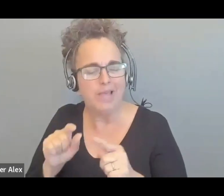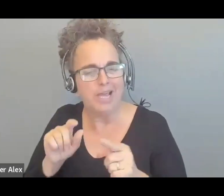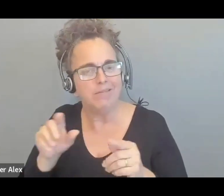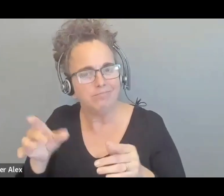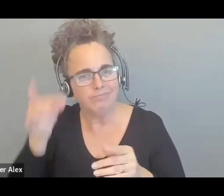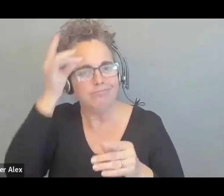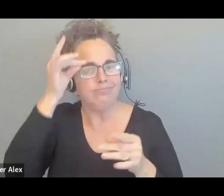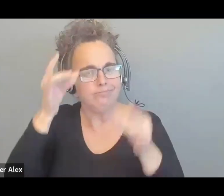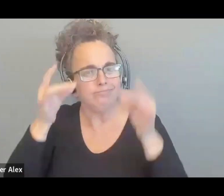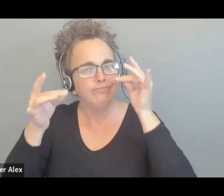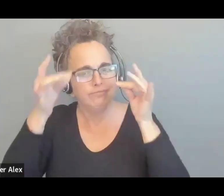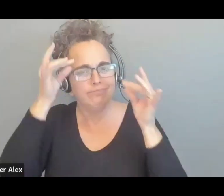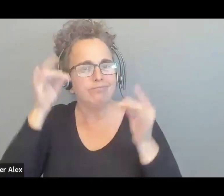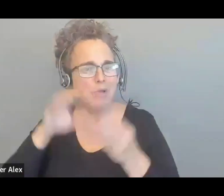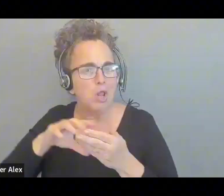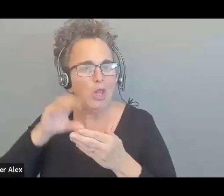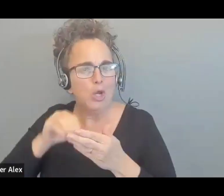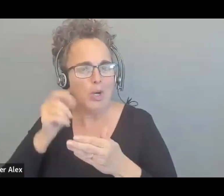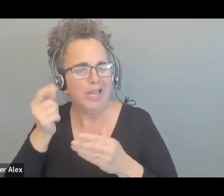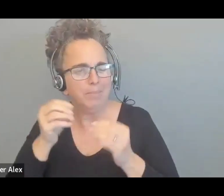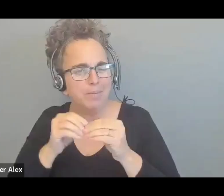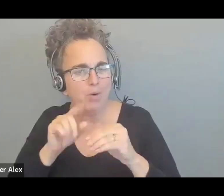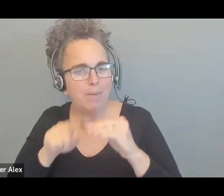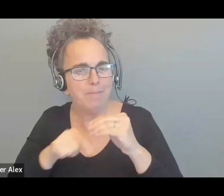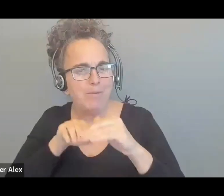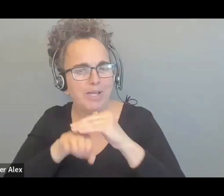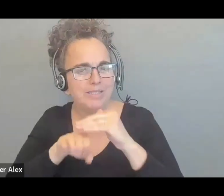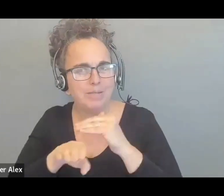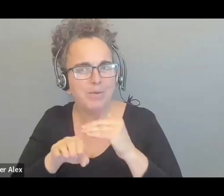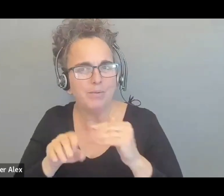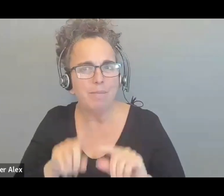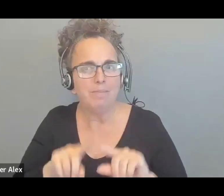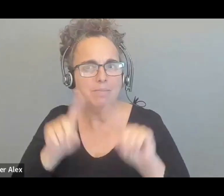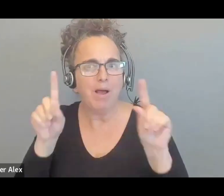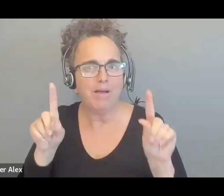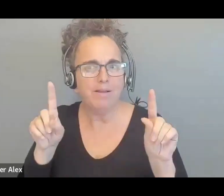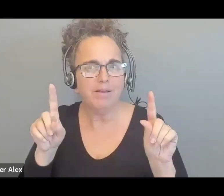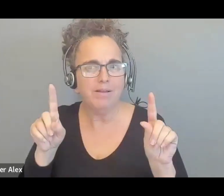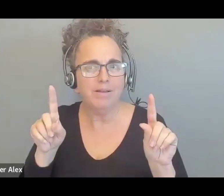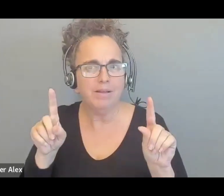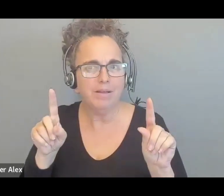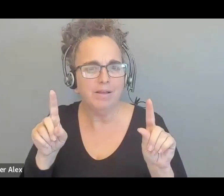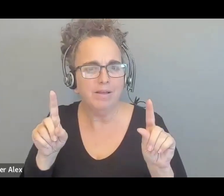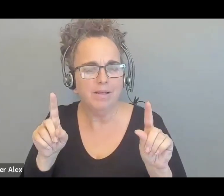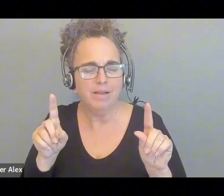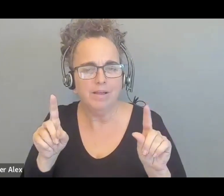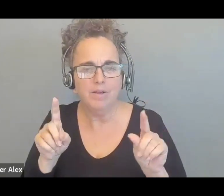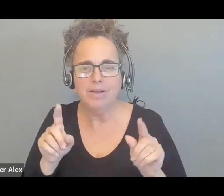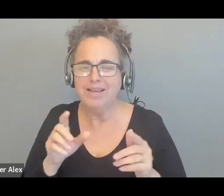some level of accessibility. But what is it like Teach Access is obviously doing great work to get universities